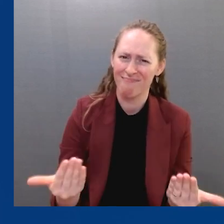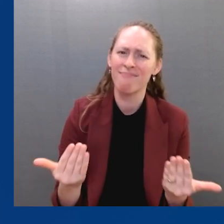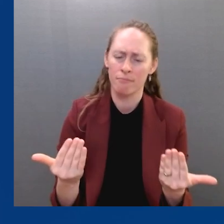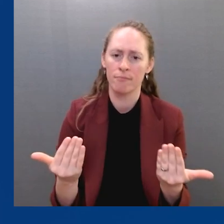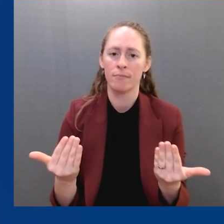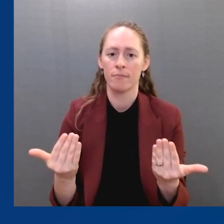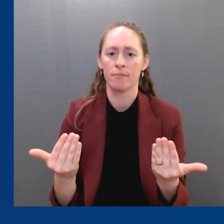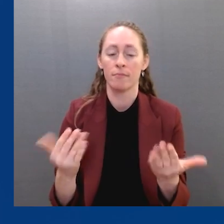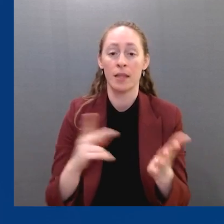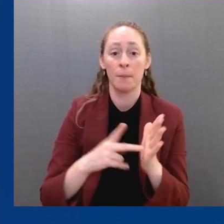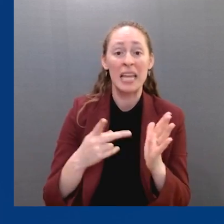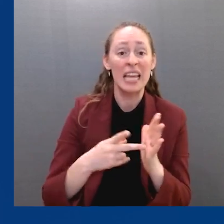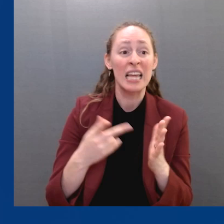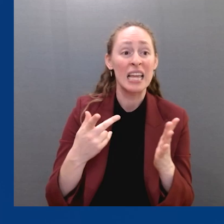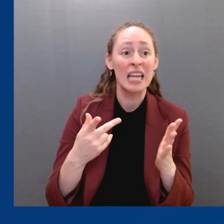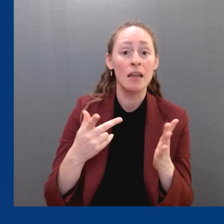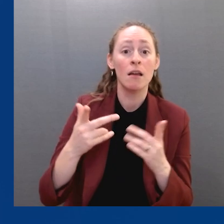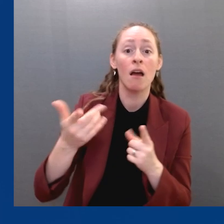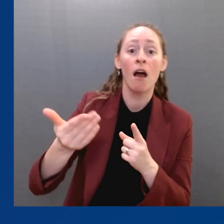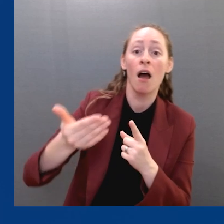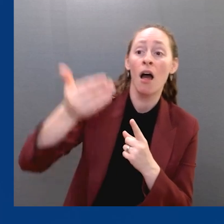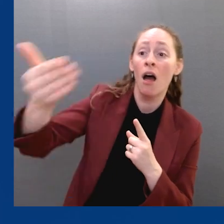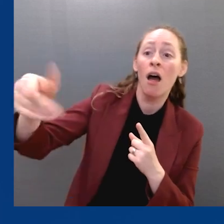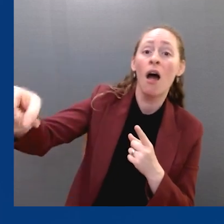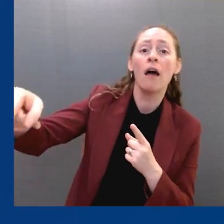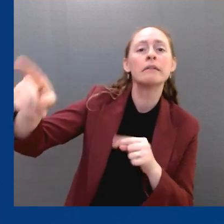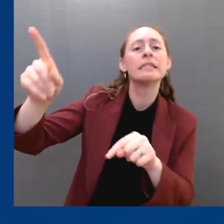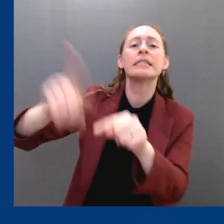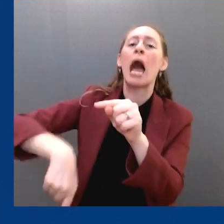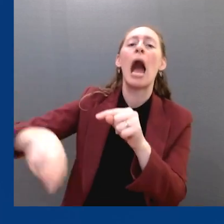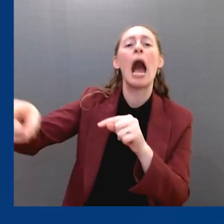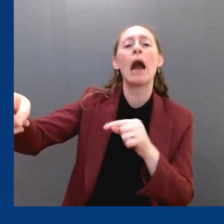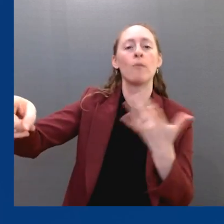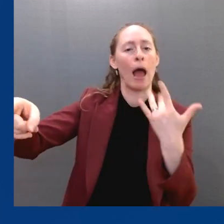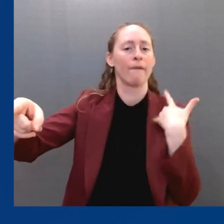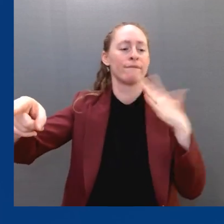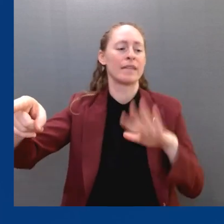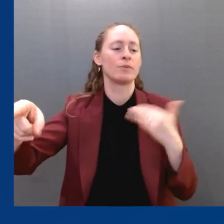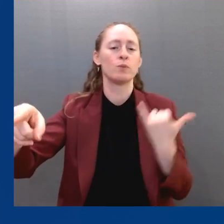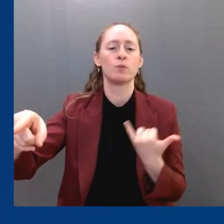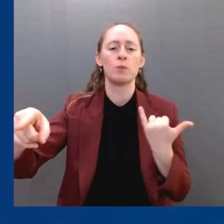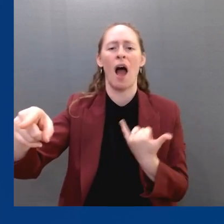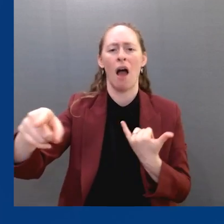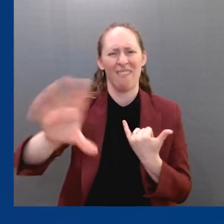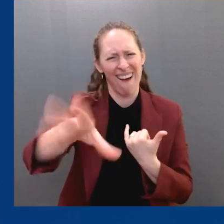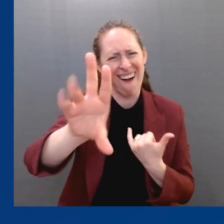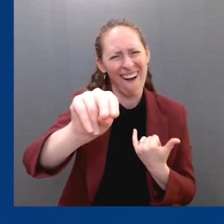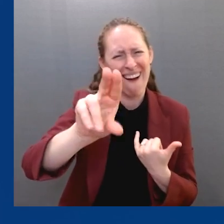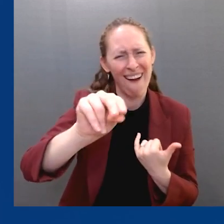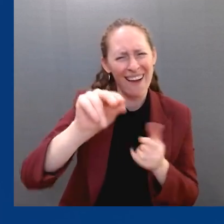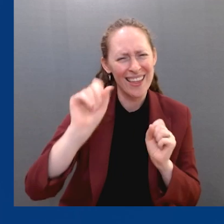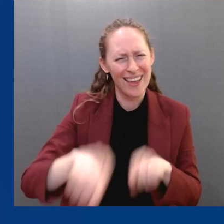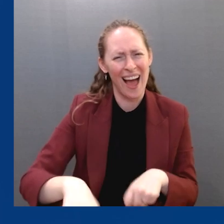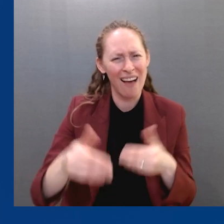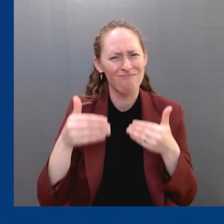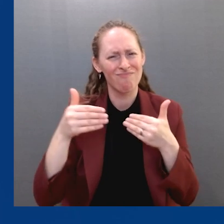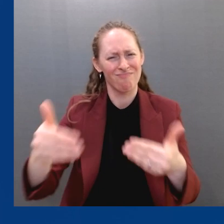As we get into the later part of fall and winter. So this is not a tradeoff. We've got plenty. It's a great way to protect yourself.